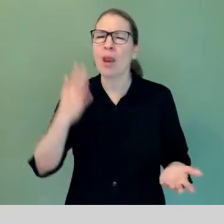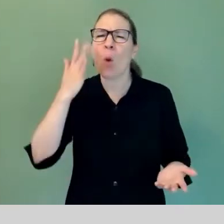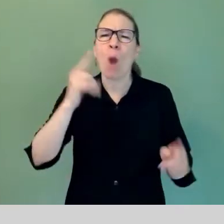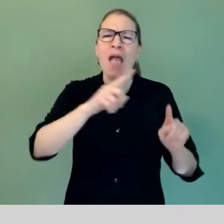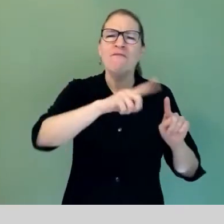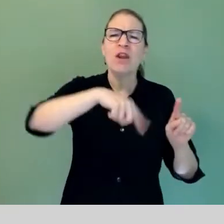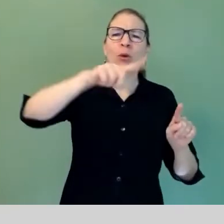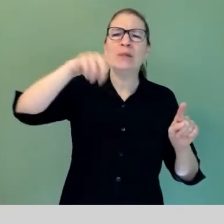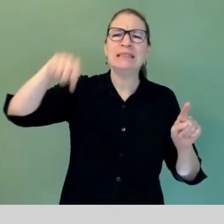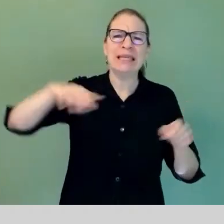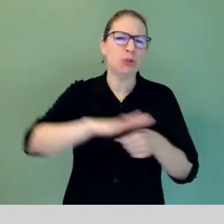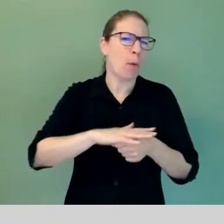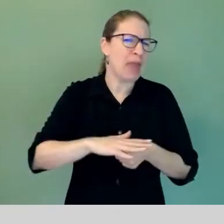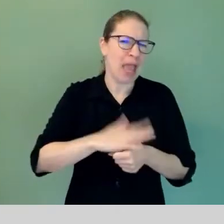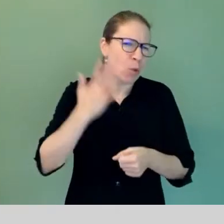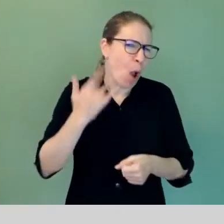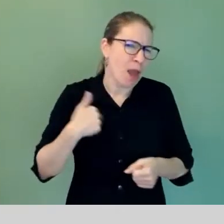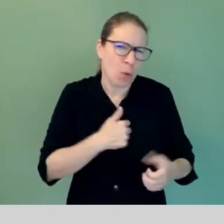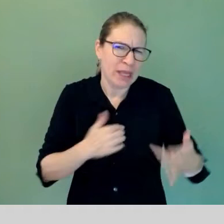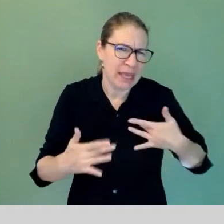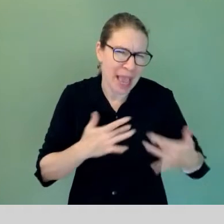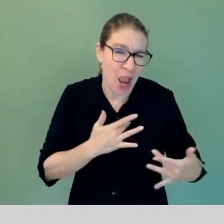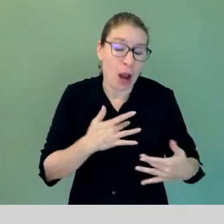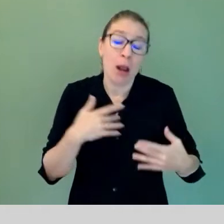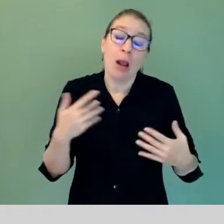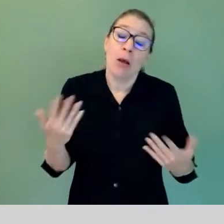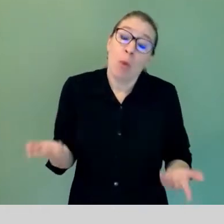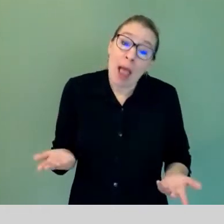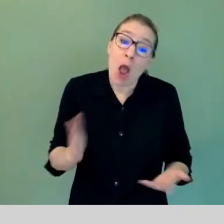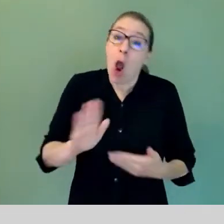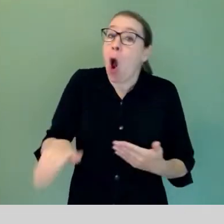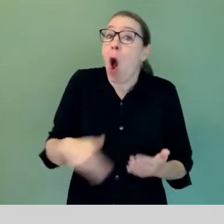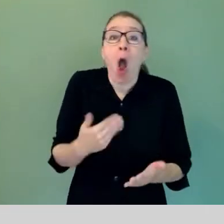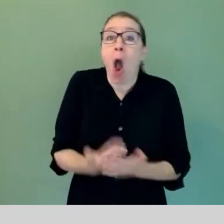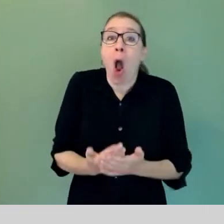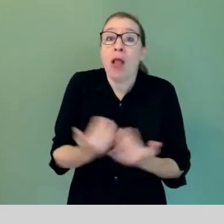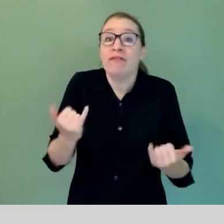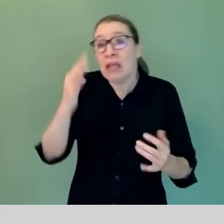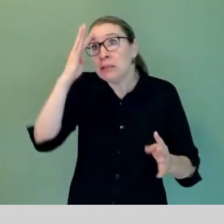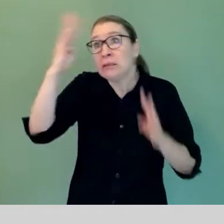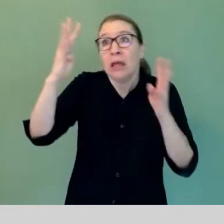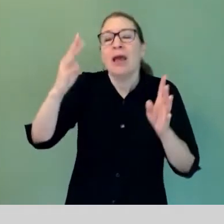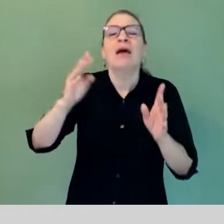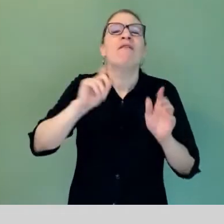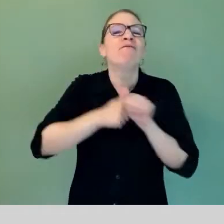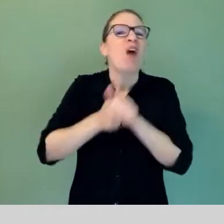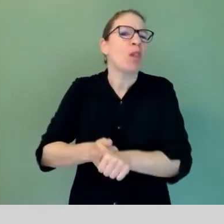So why frequency domain? Why do we care about all of that? So all the inspiration really comes from biology